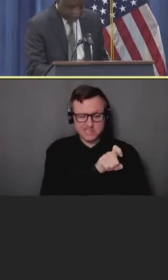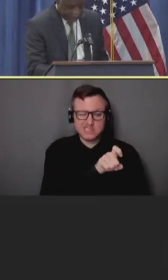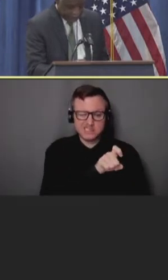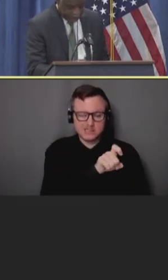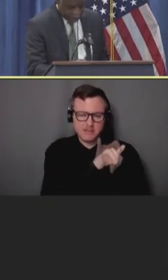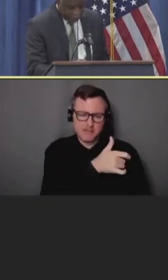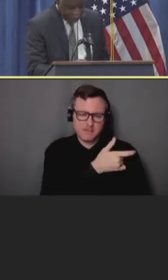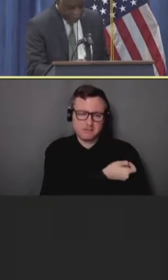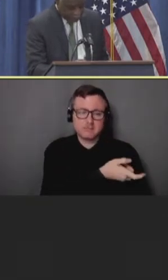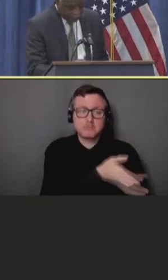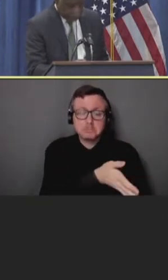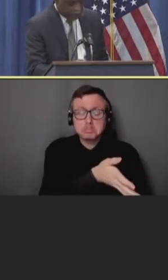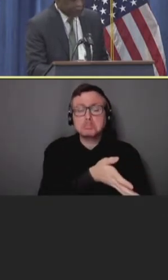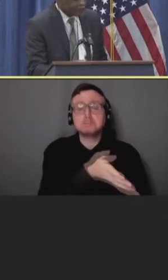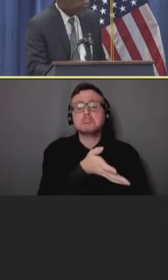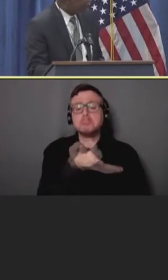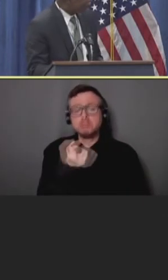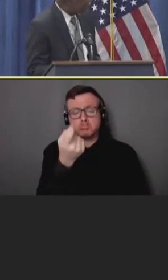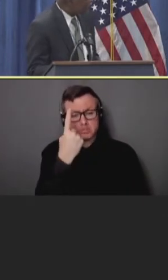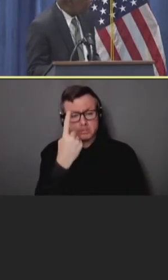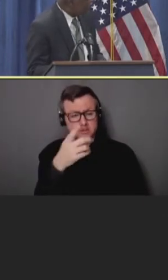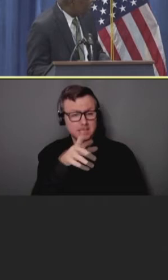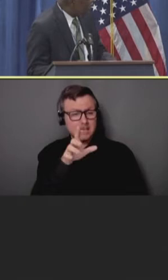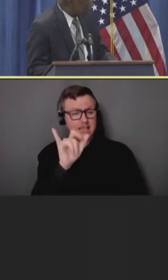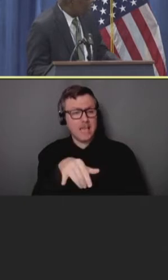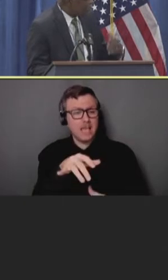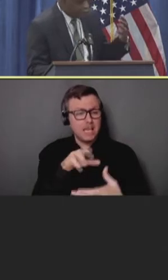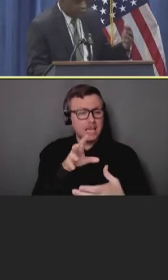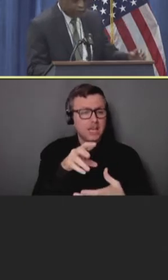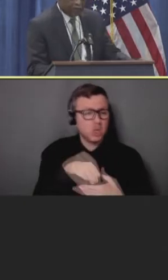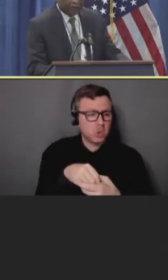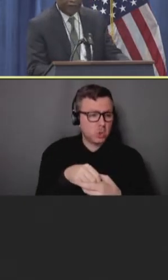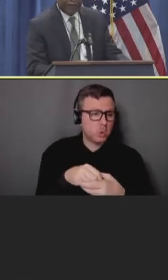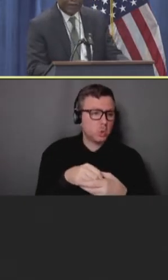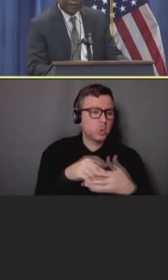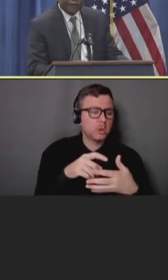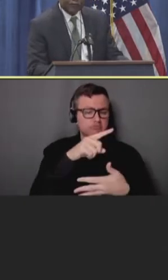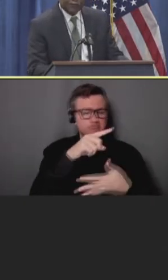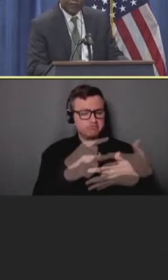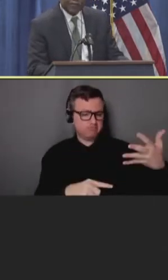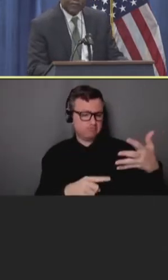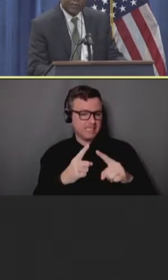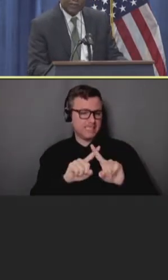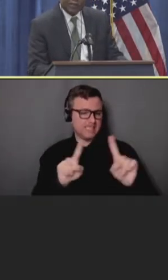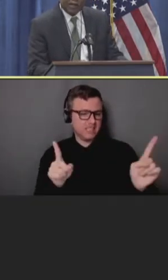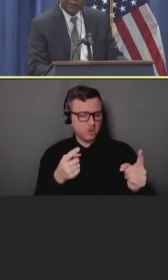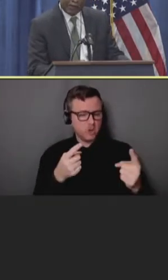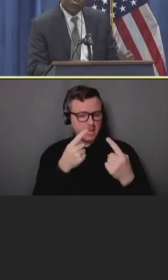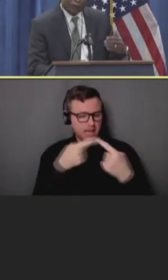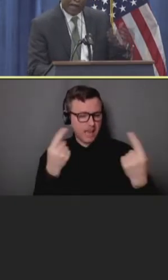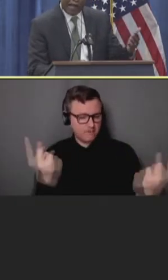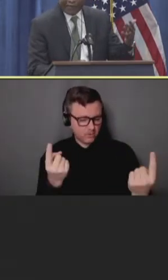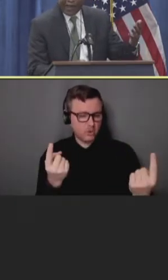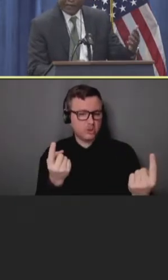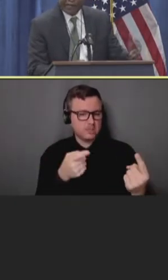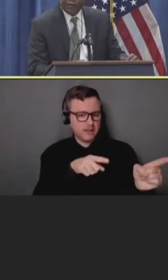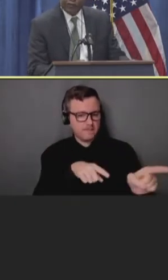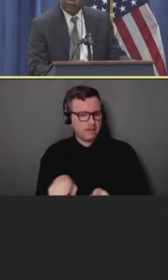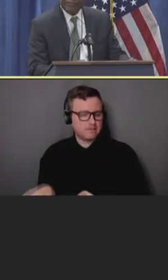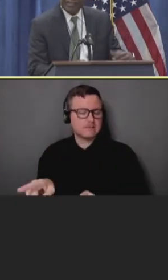And so that included a number of adverse events that were highlighted during the